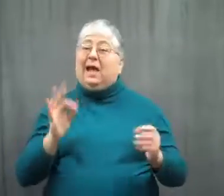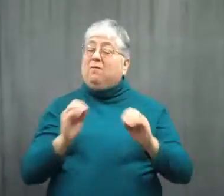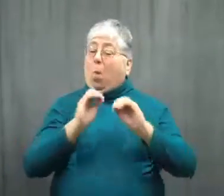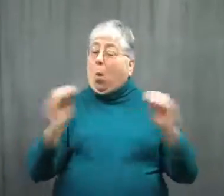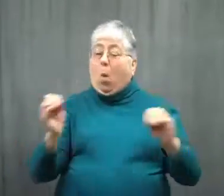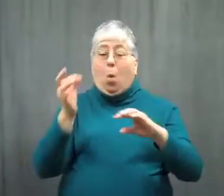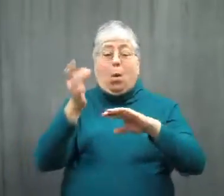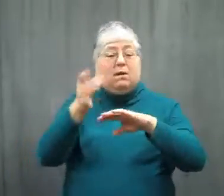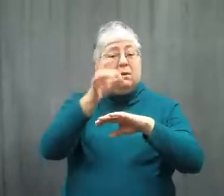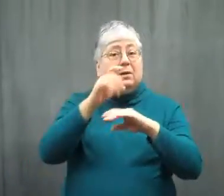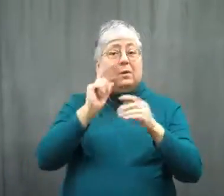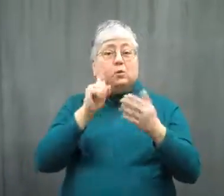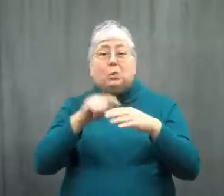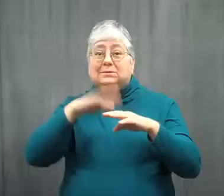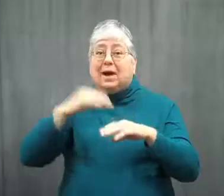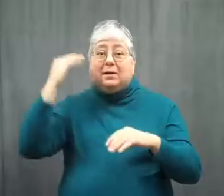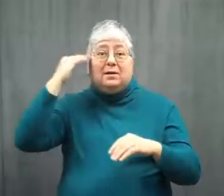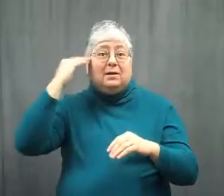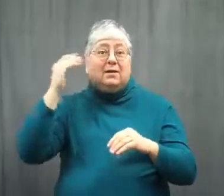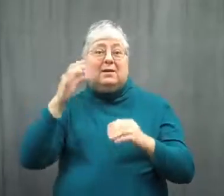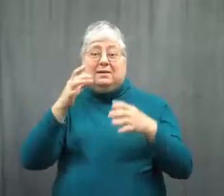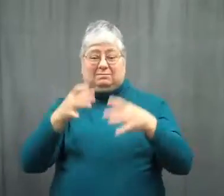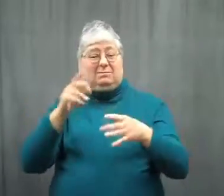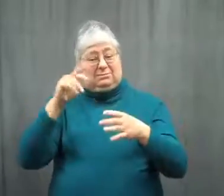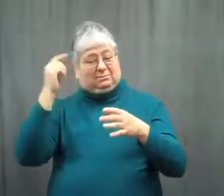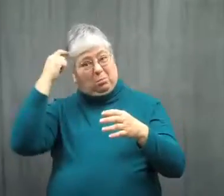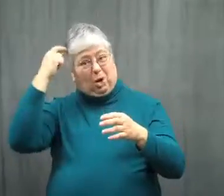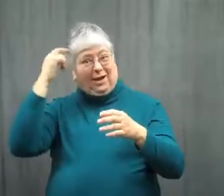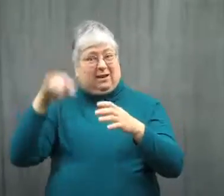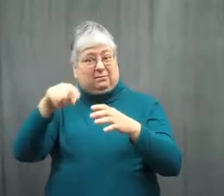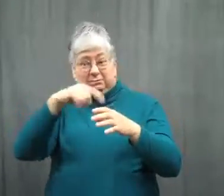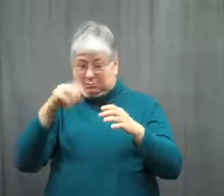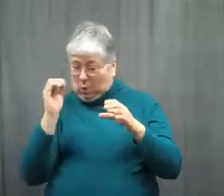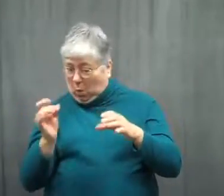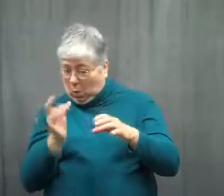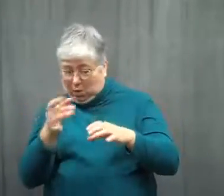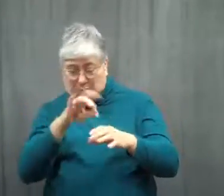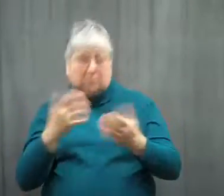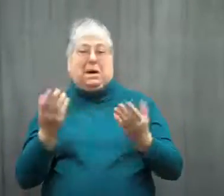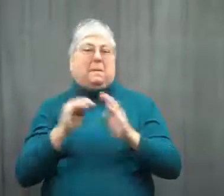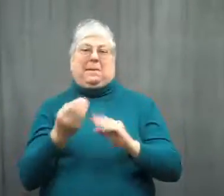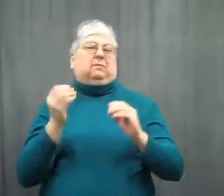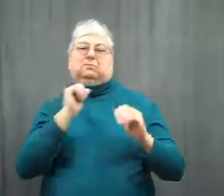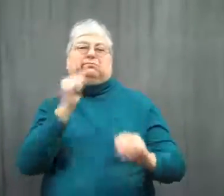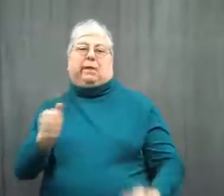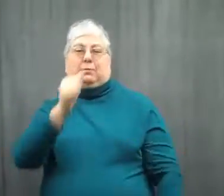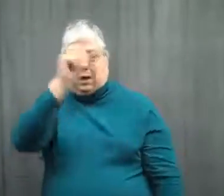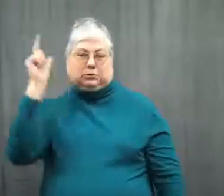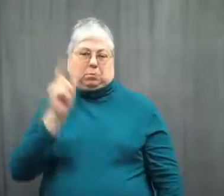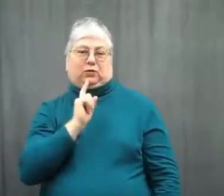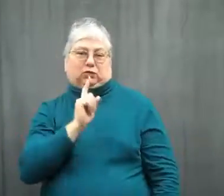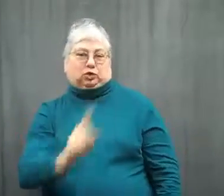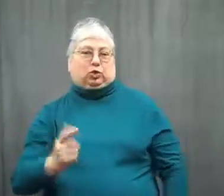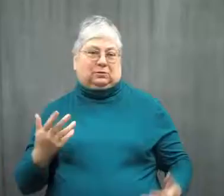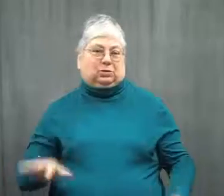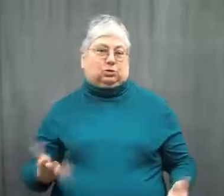If there are no plaques, then it's definitely not Alzheimer's.